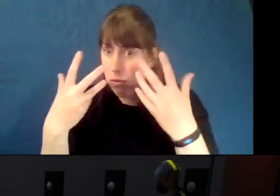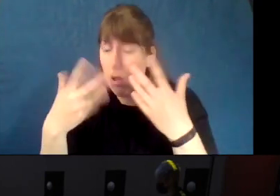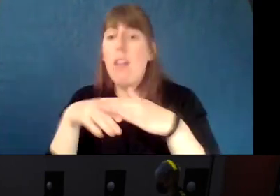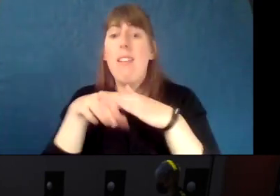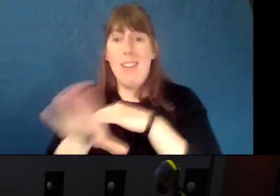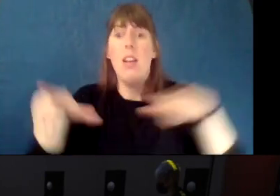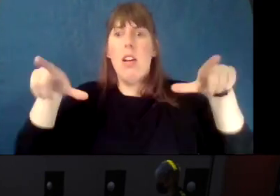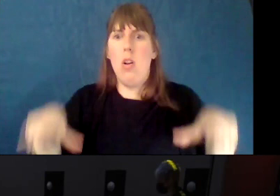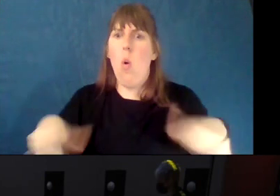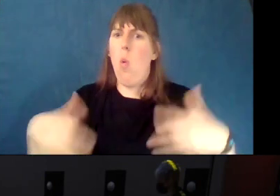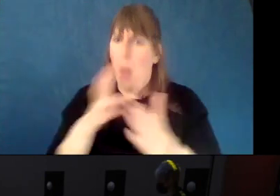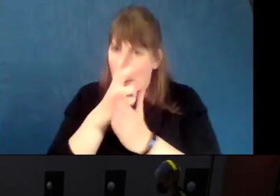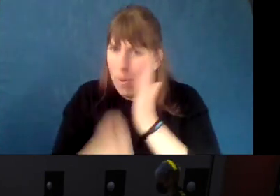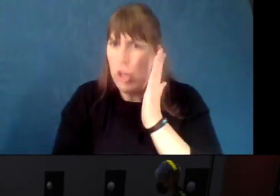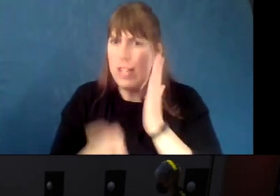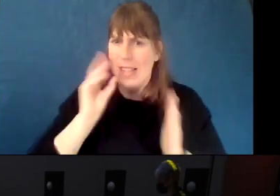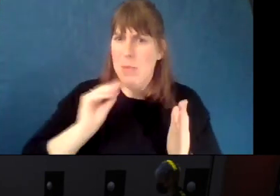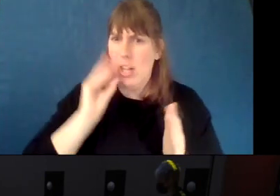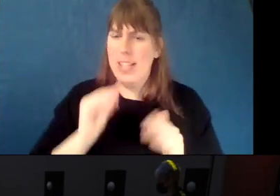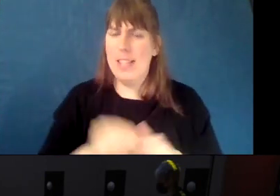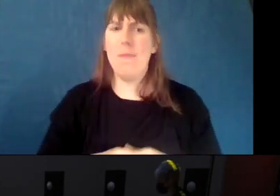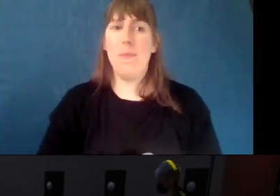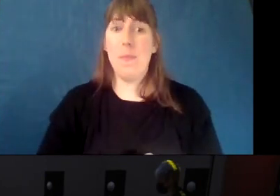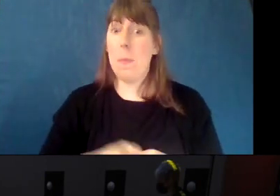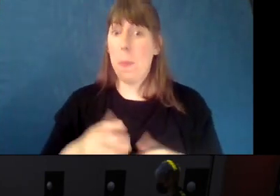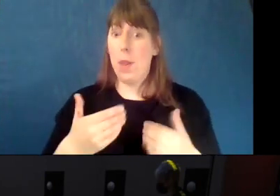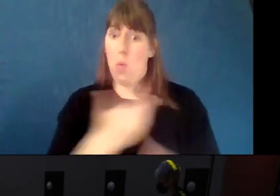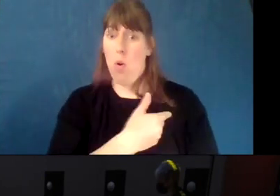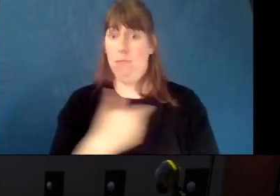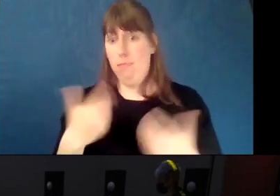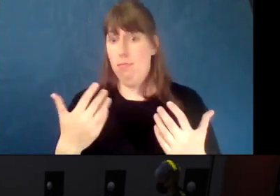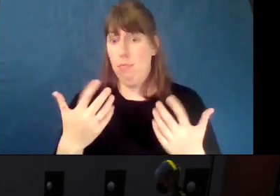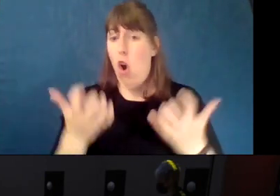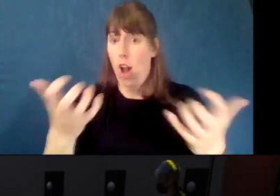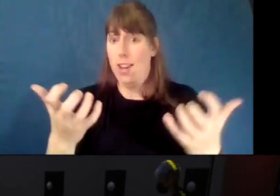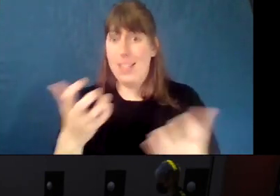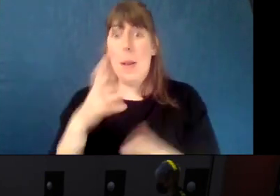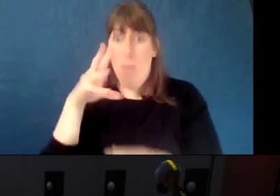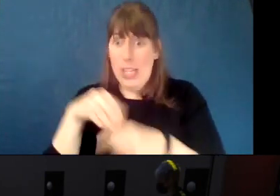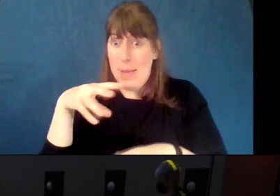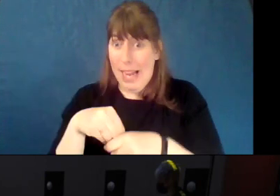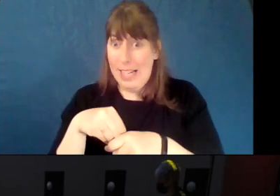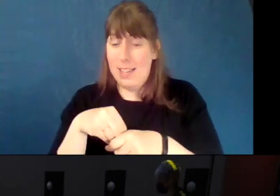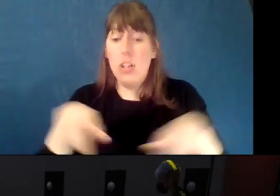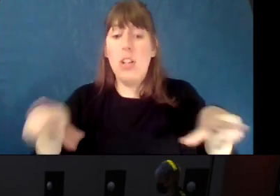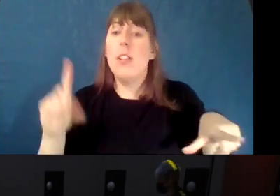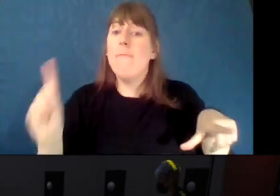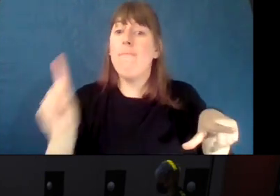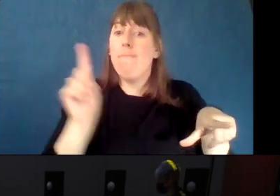immersive experience. So the audience members can now participate and be a member in the